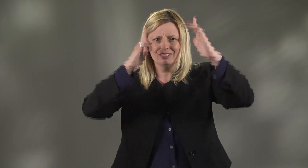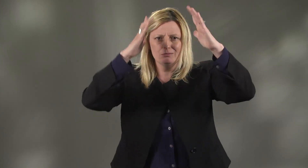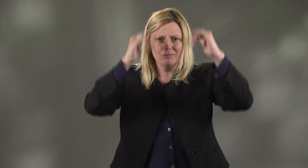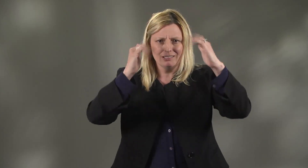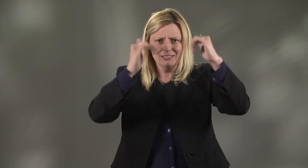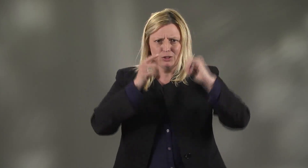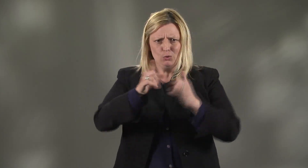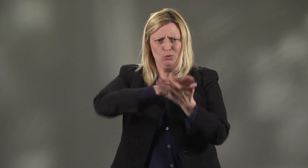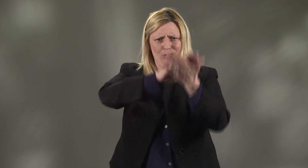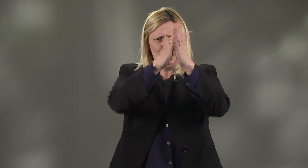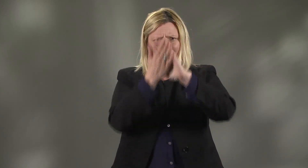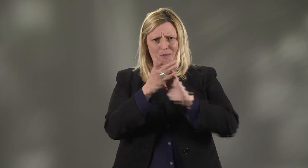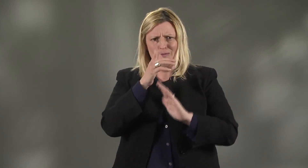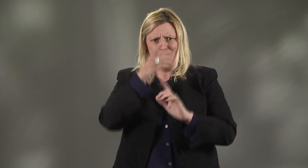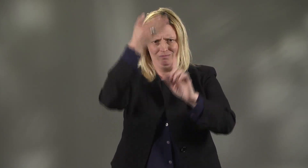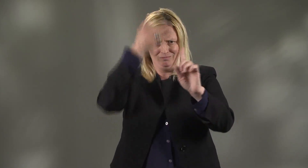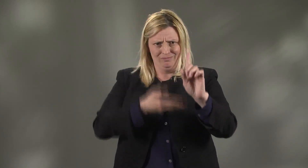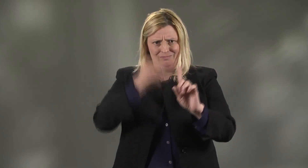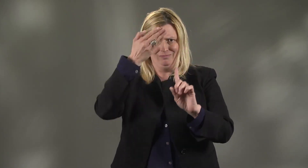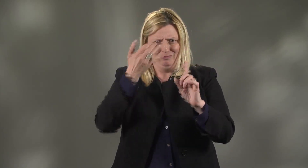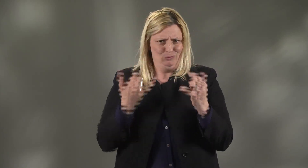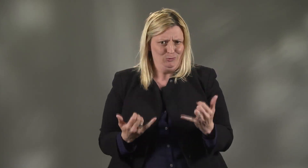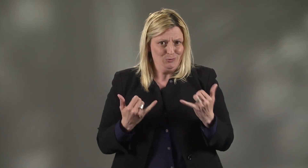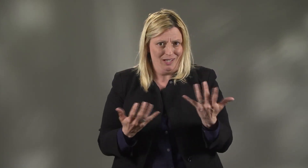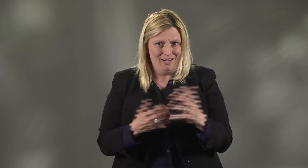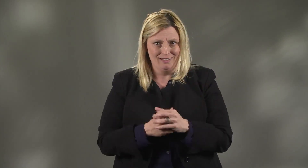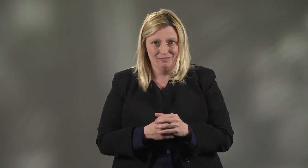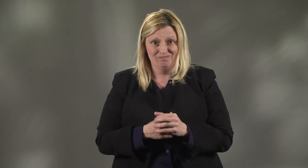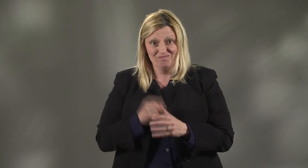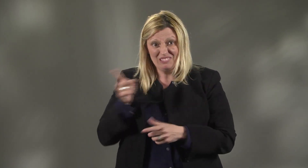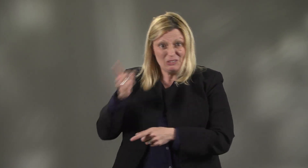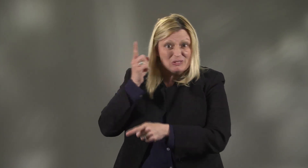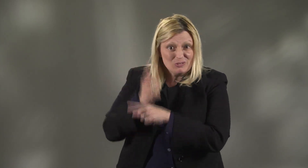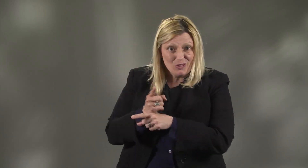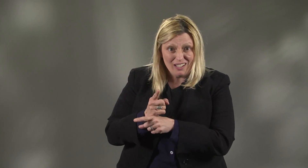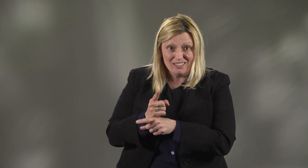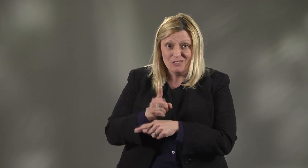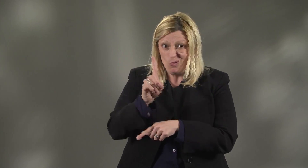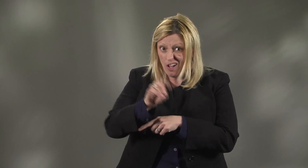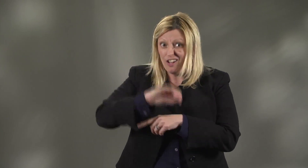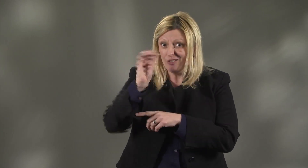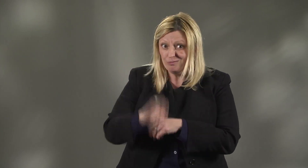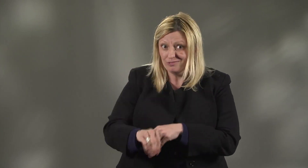"higher bar, with higher expectations, "and that you would become the person who you are today."